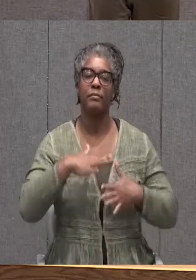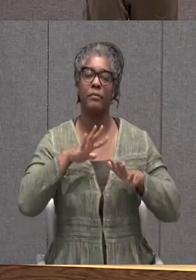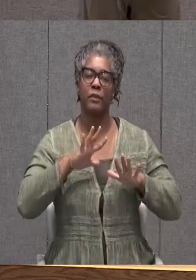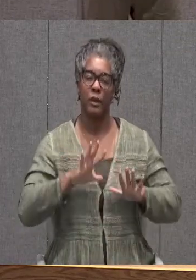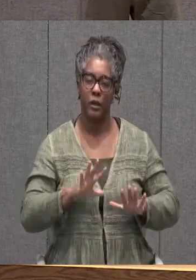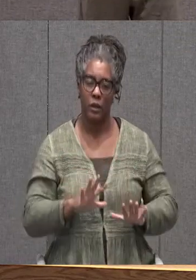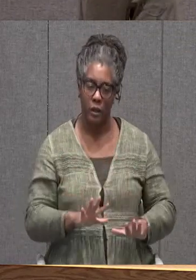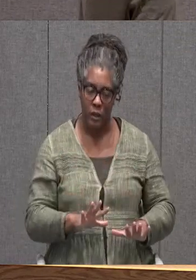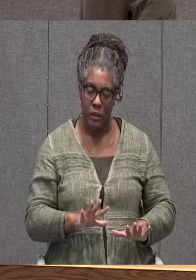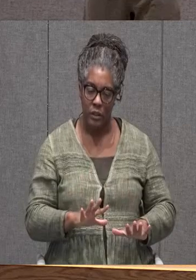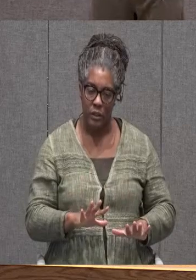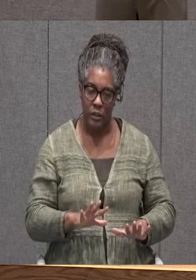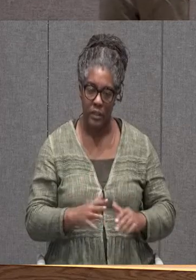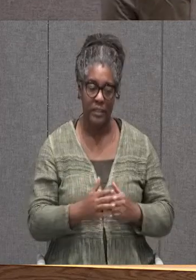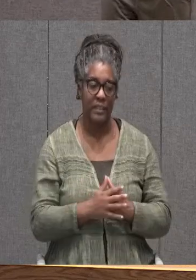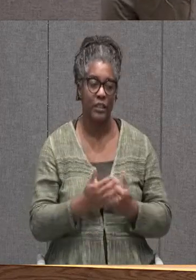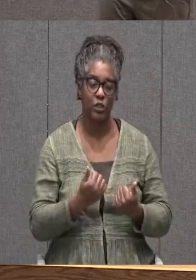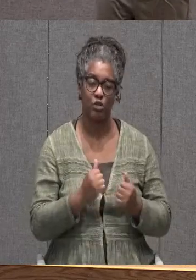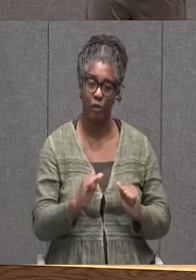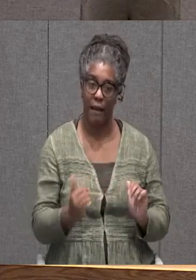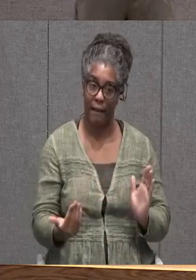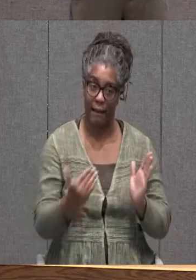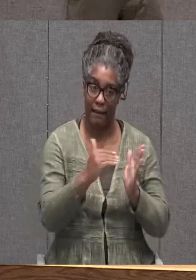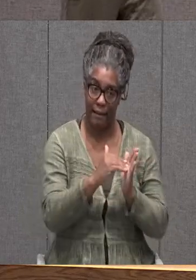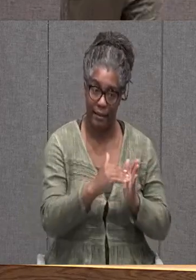(in foreign language)